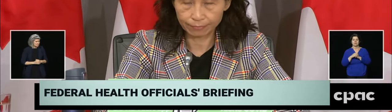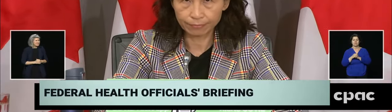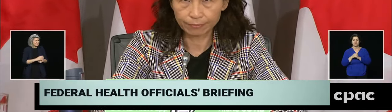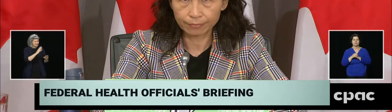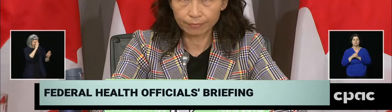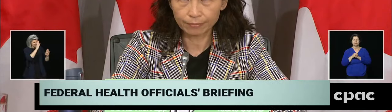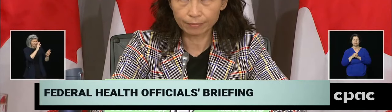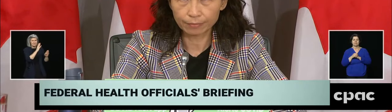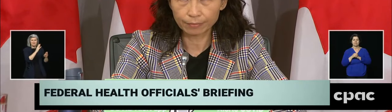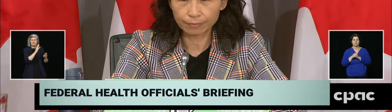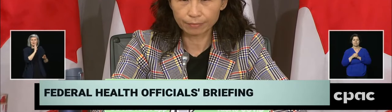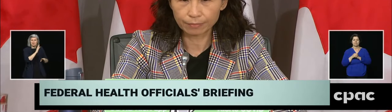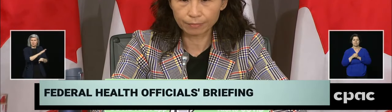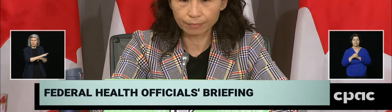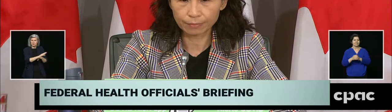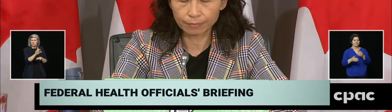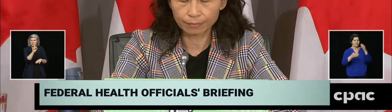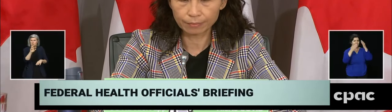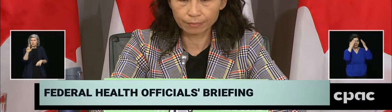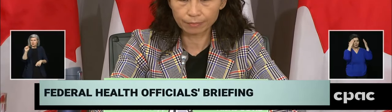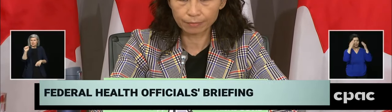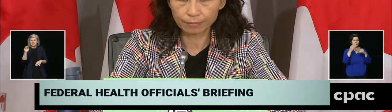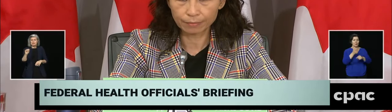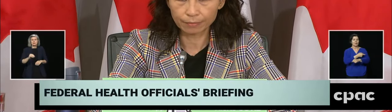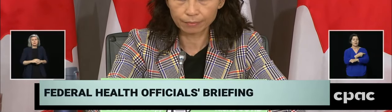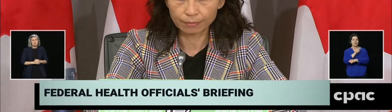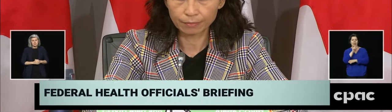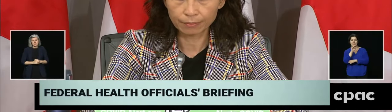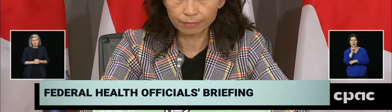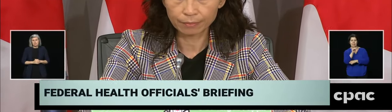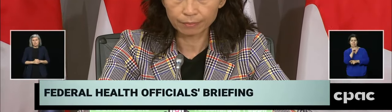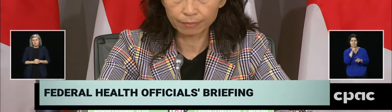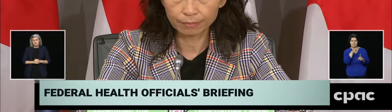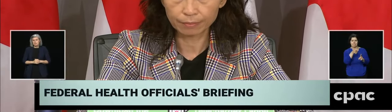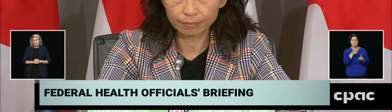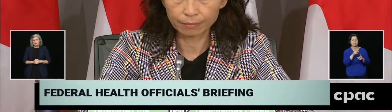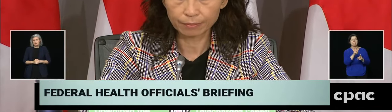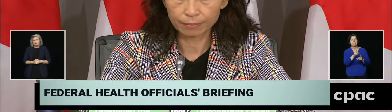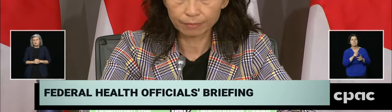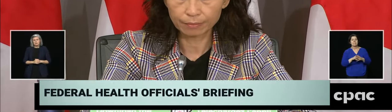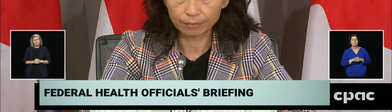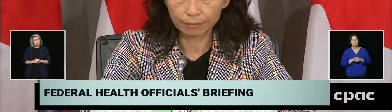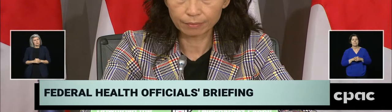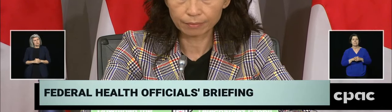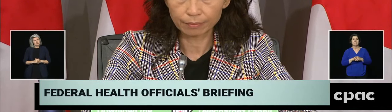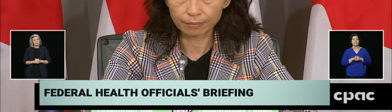(Question by Media): YEAH. GOOD AFTERNOON, DR. TAM.